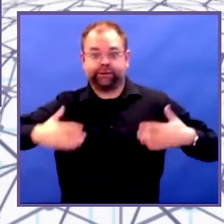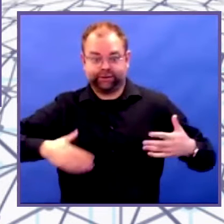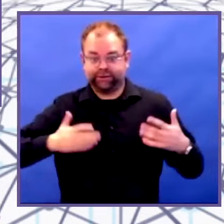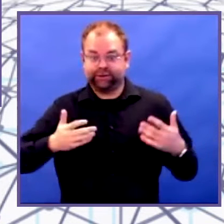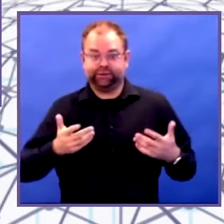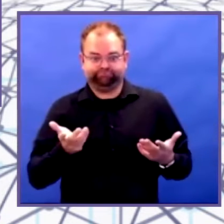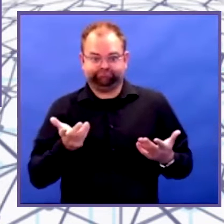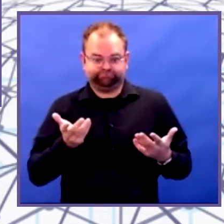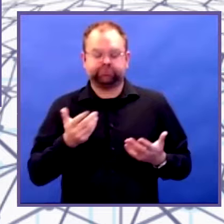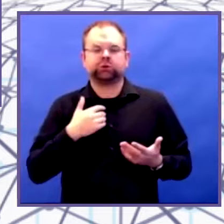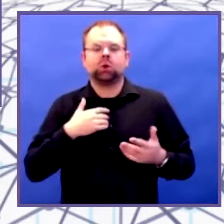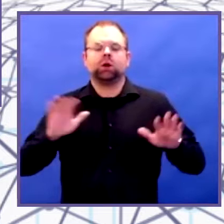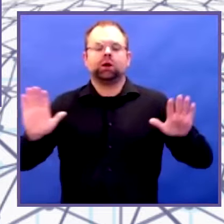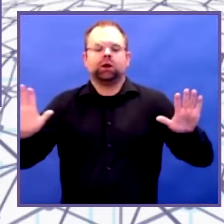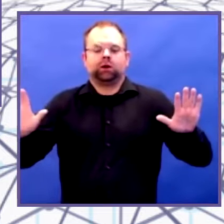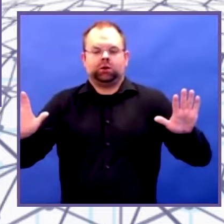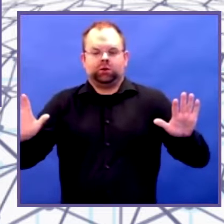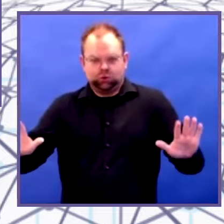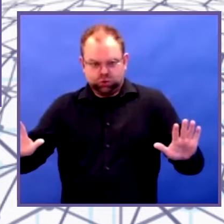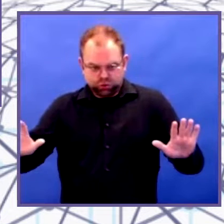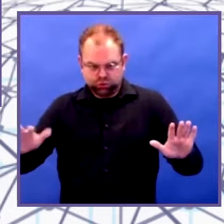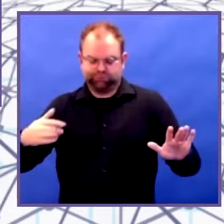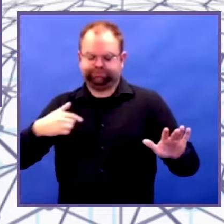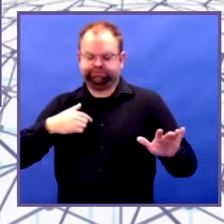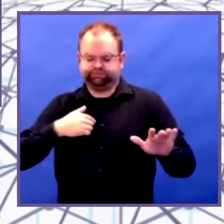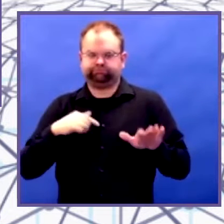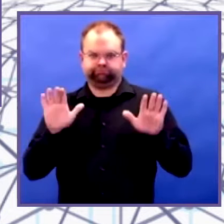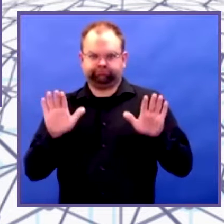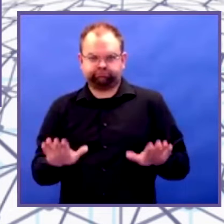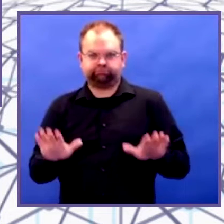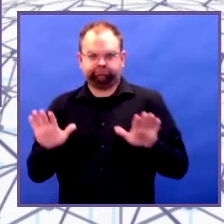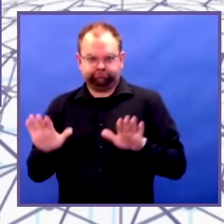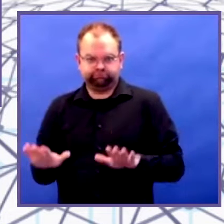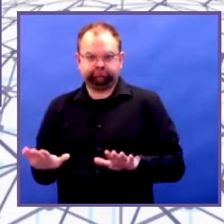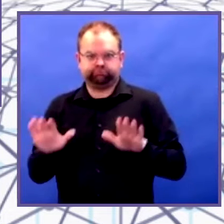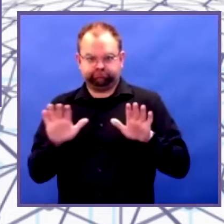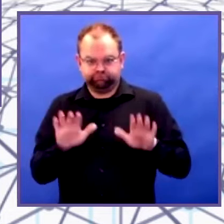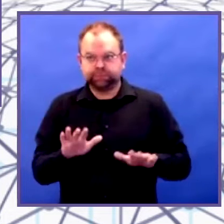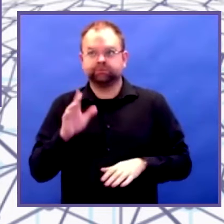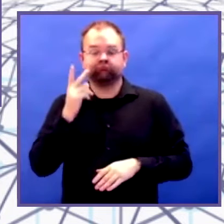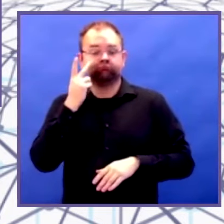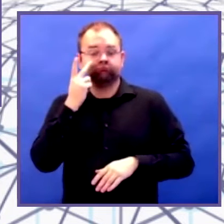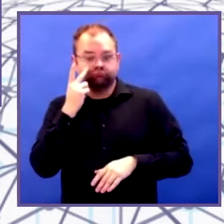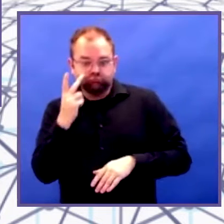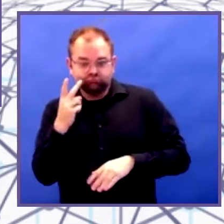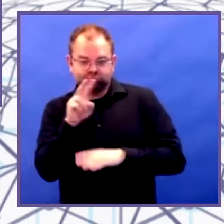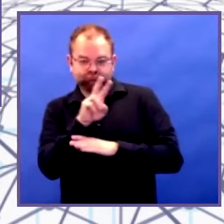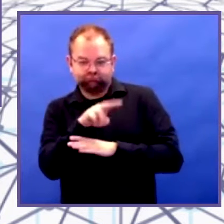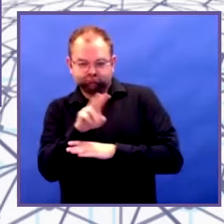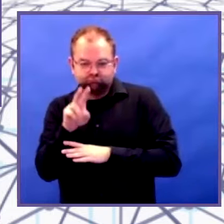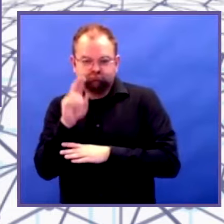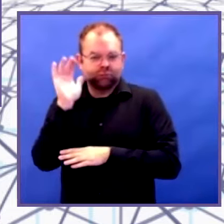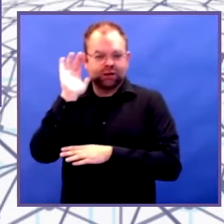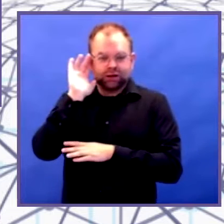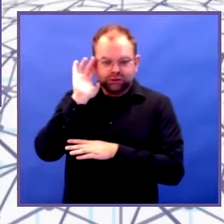So I watched what was going on in the classrooms, in the lunchroom, the bathrooms and on the buses.